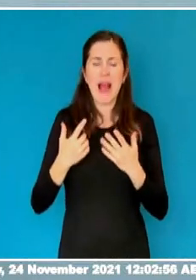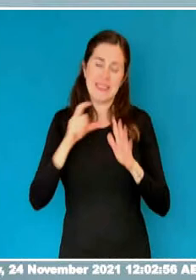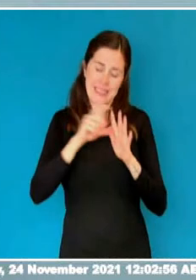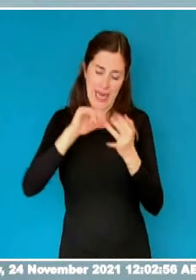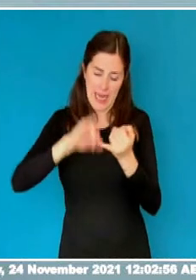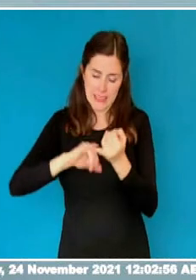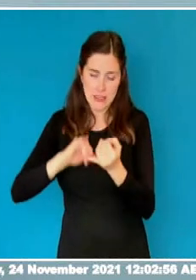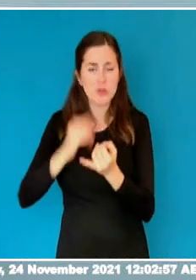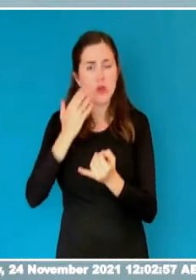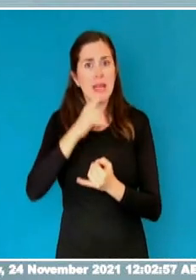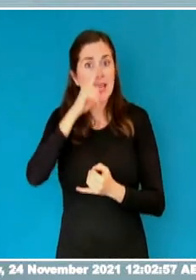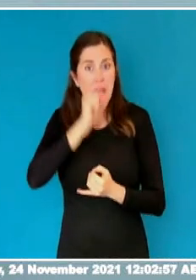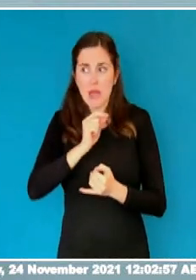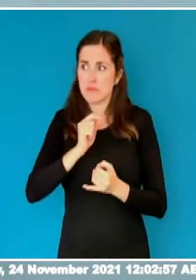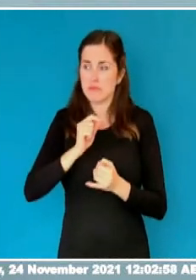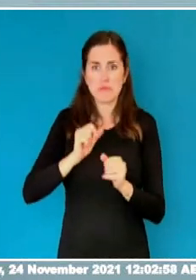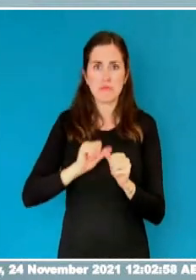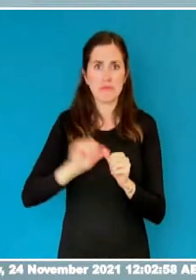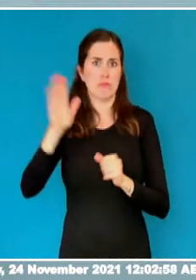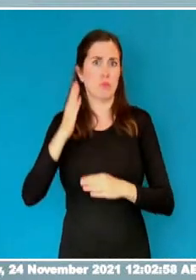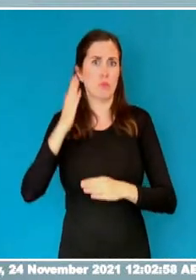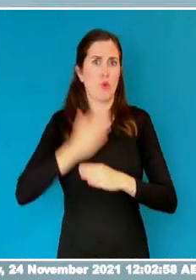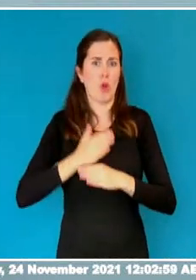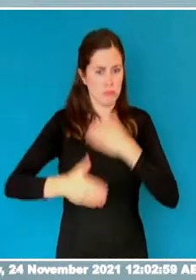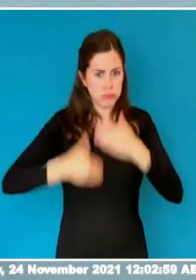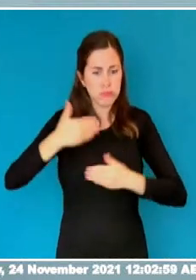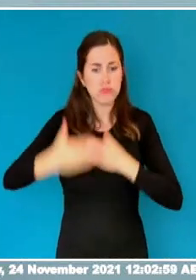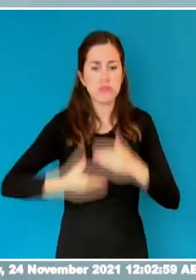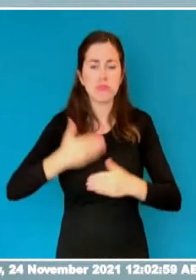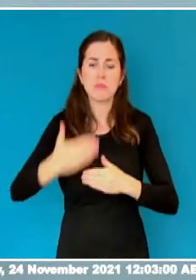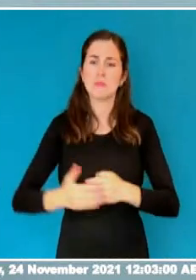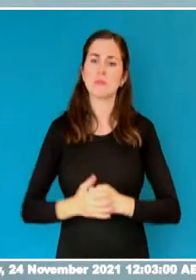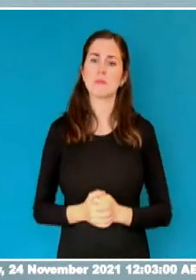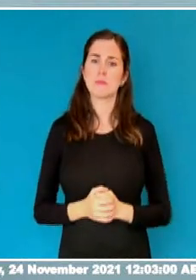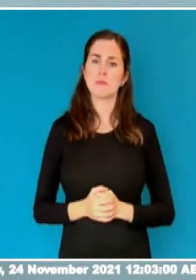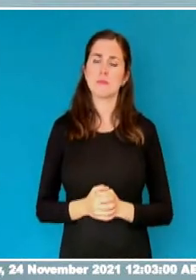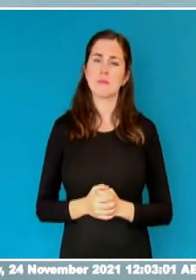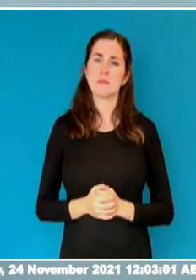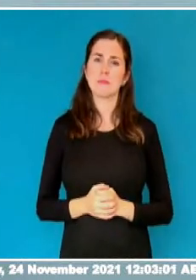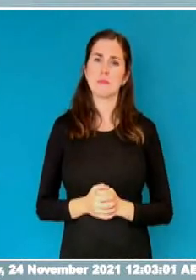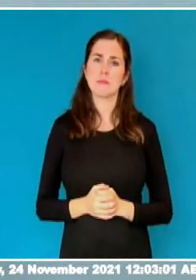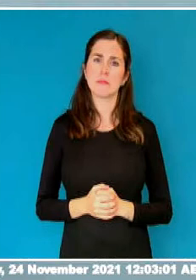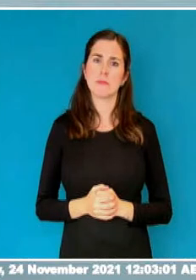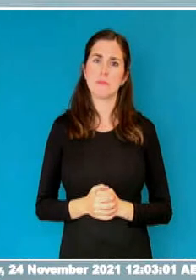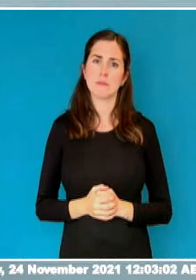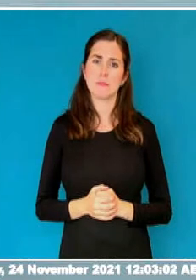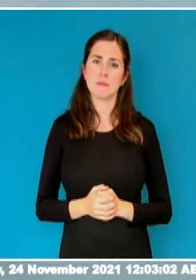So slightly different to the two examples you provided, but probably more closely aligned to the second example you provided.